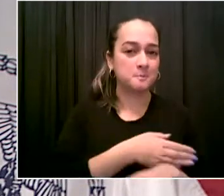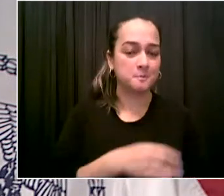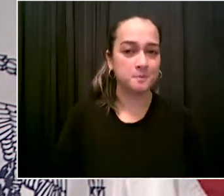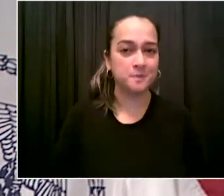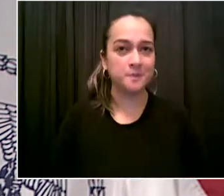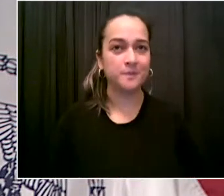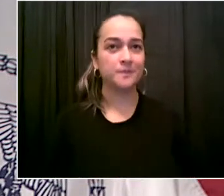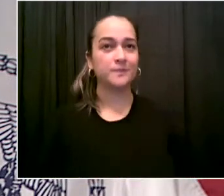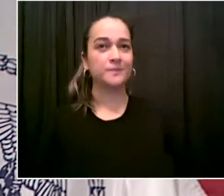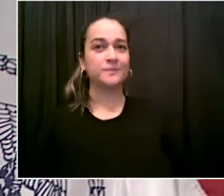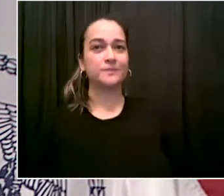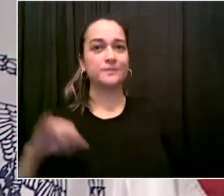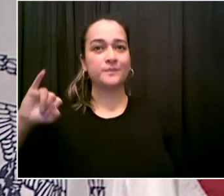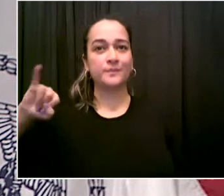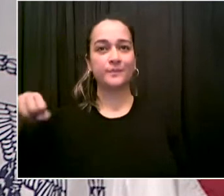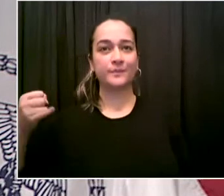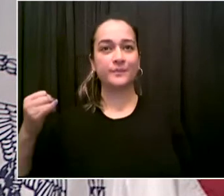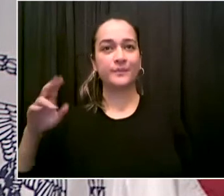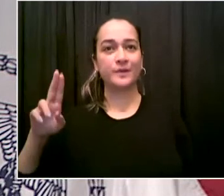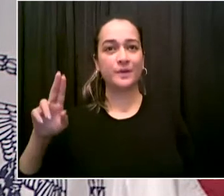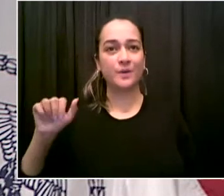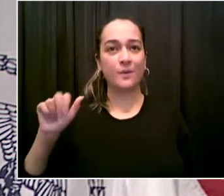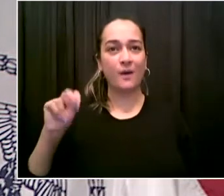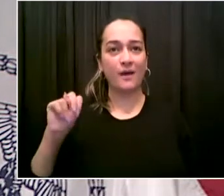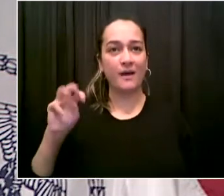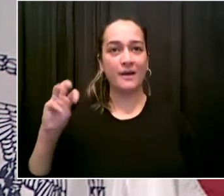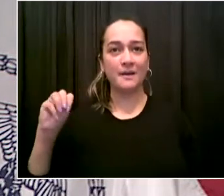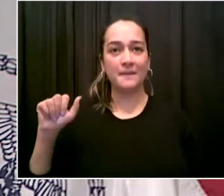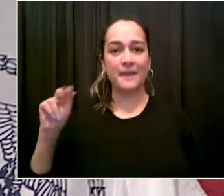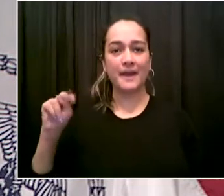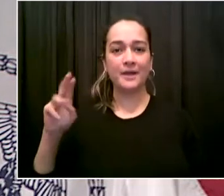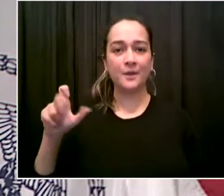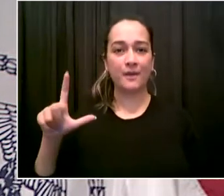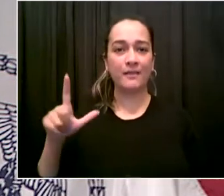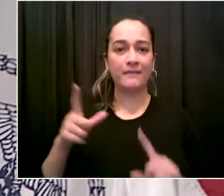THE NEXT QUESTION GOES TO